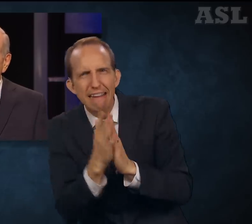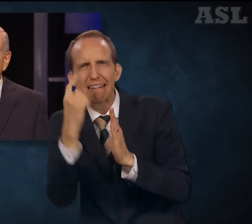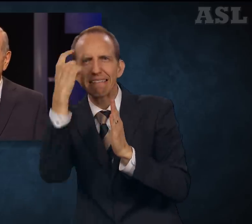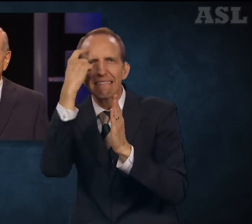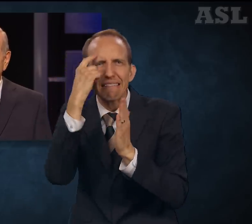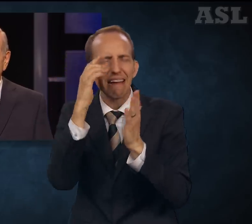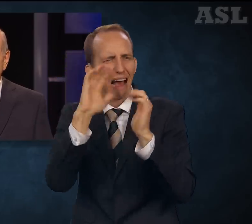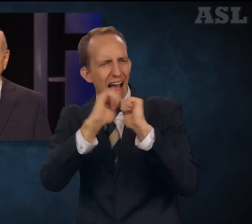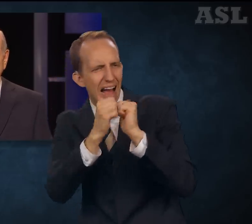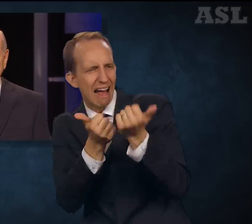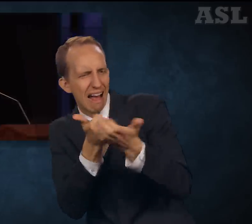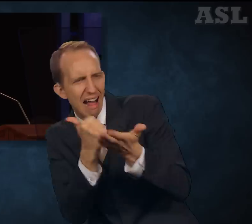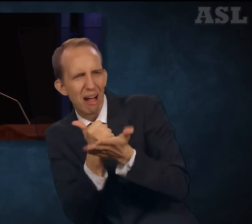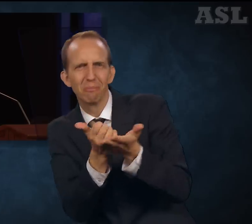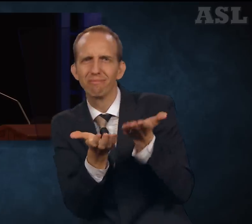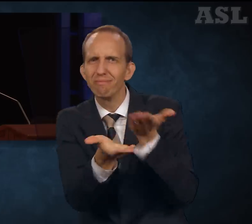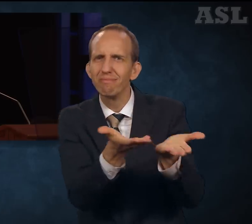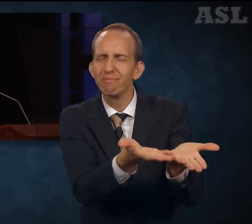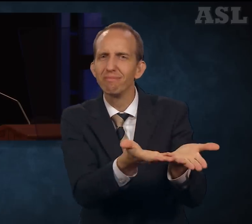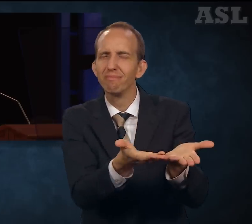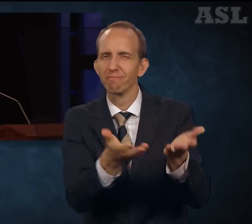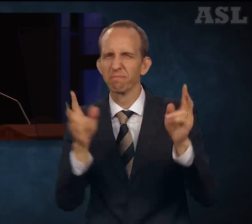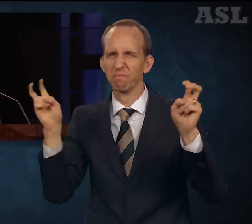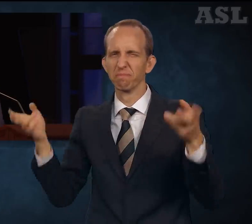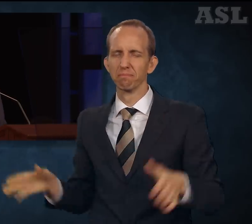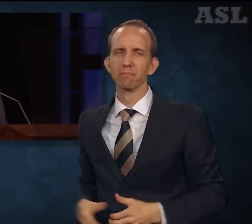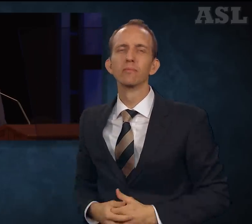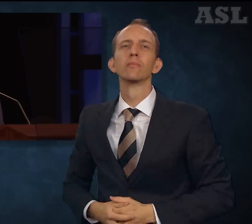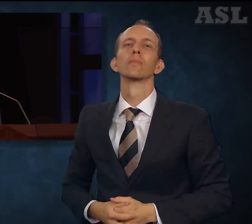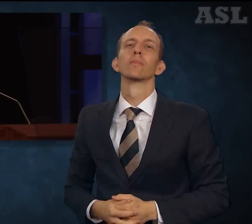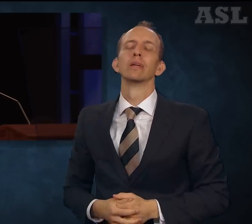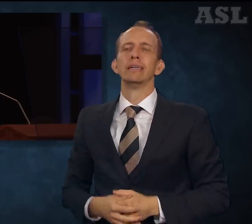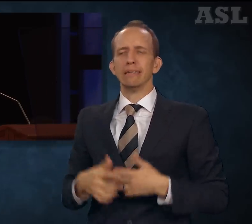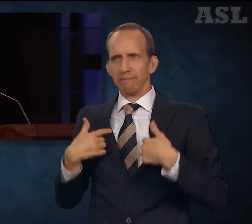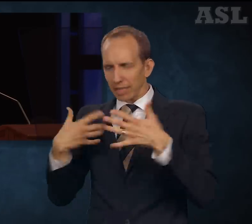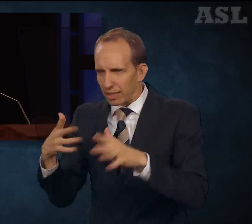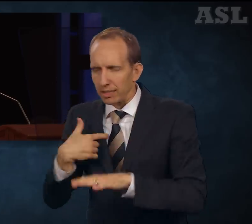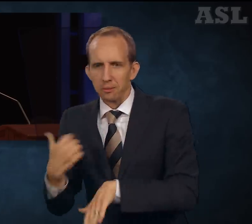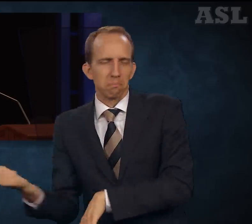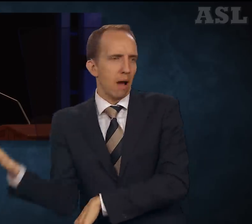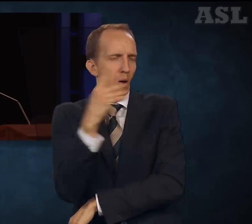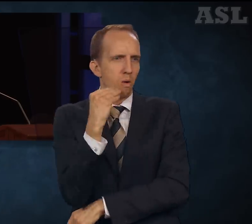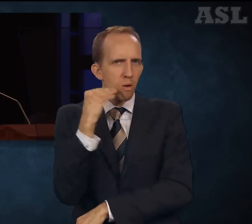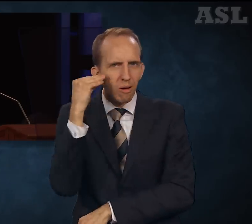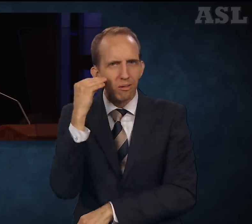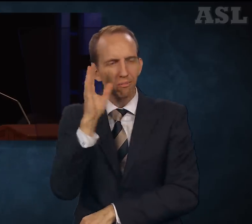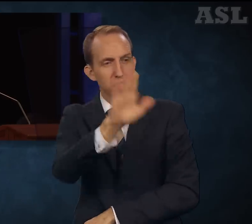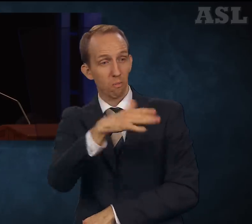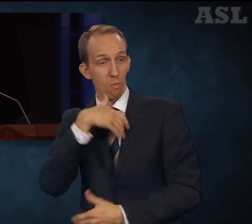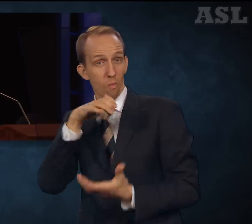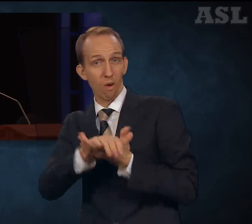WE SHOULD PRAY FOR THEM AND